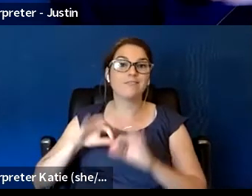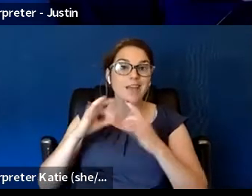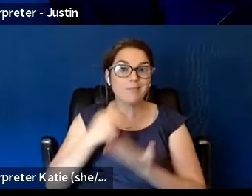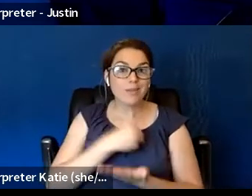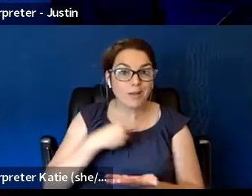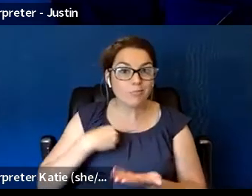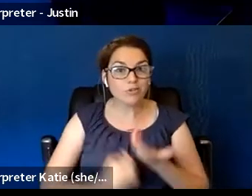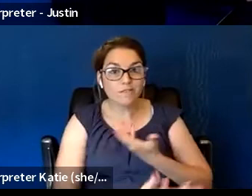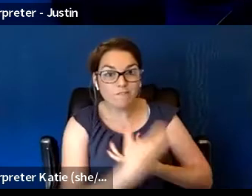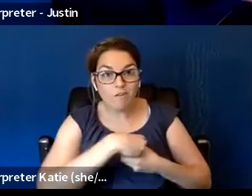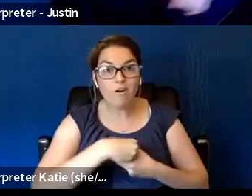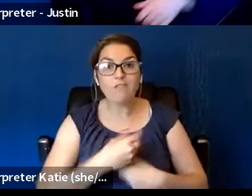of the more difficult patients.